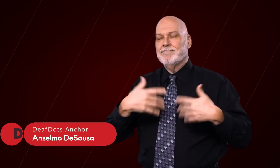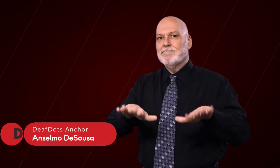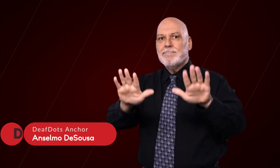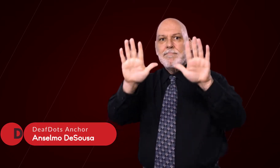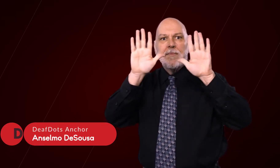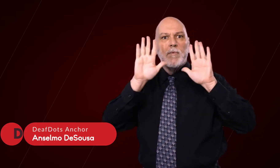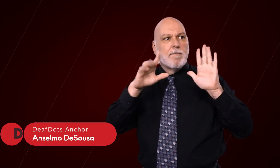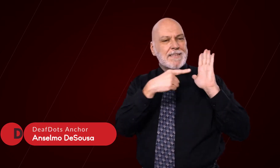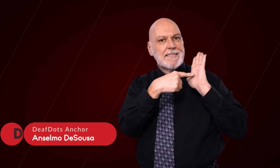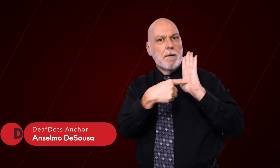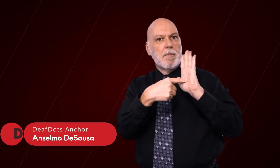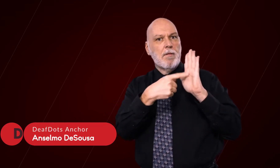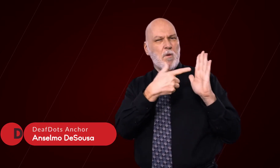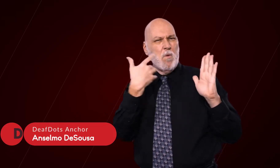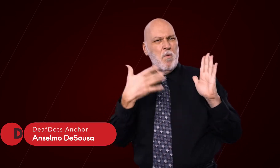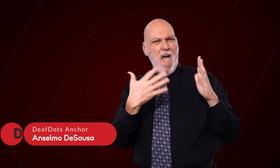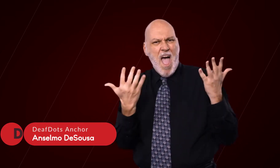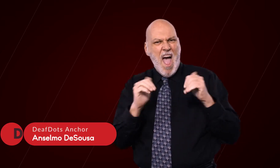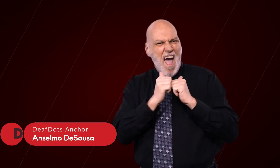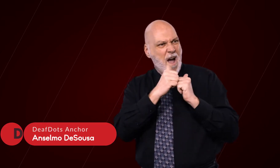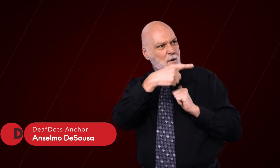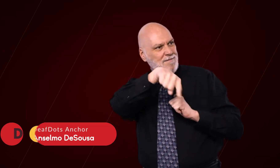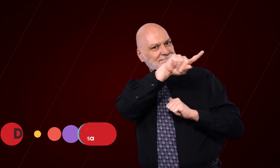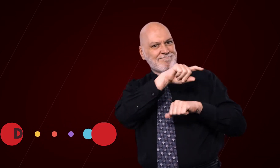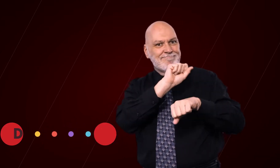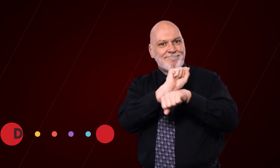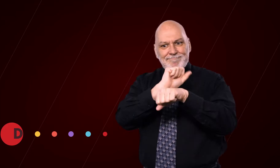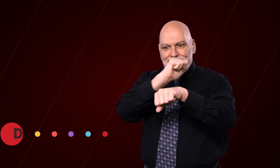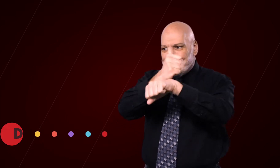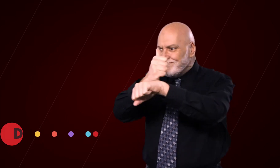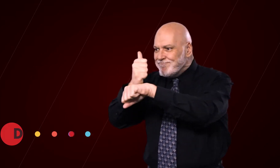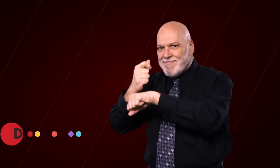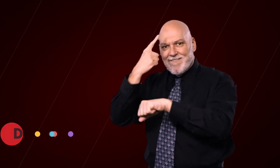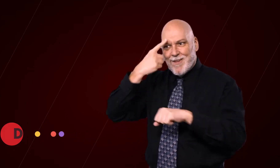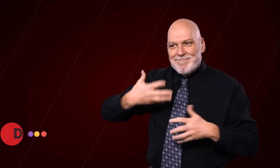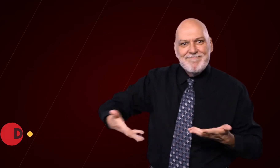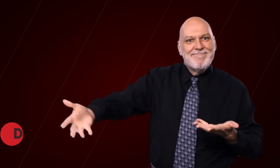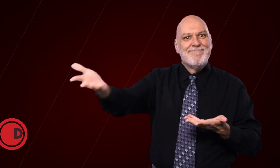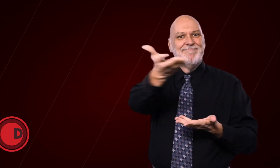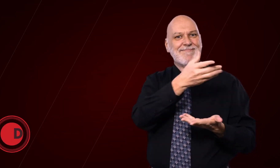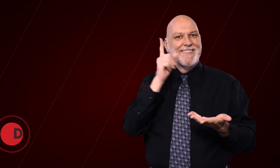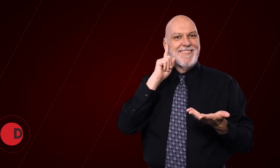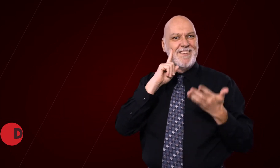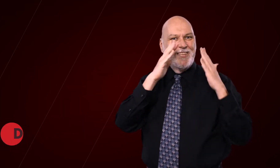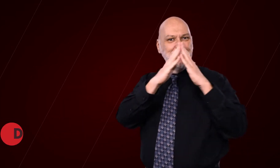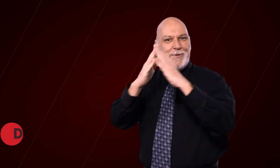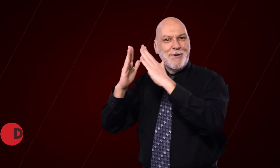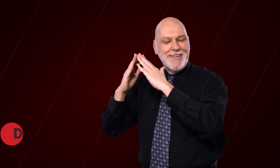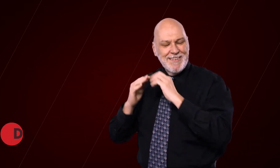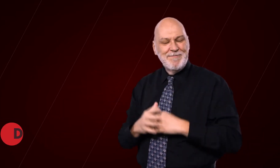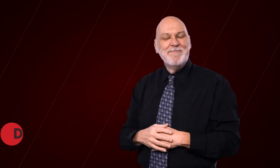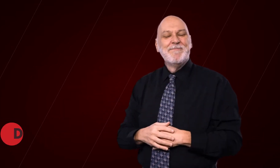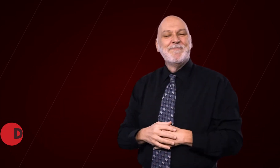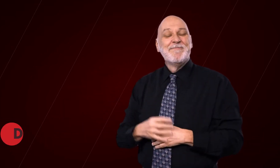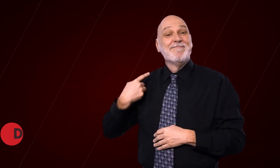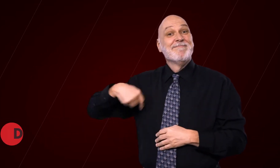great example of how health providers and Deaf community